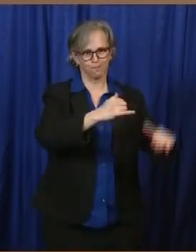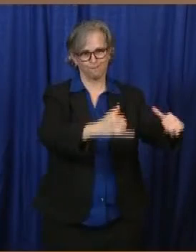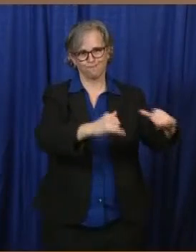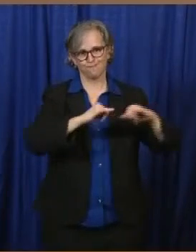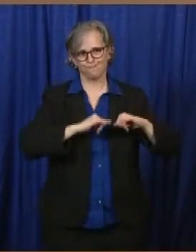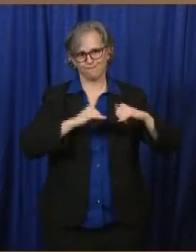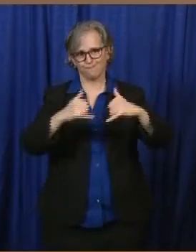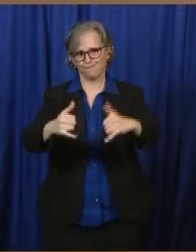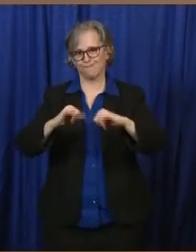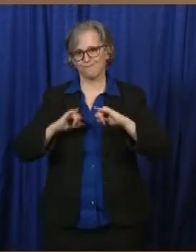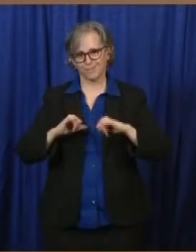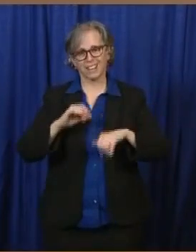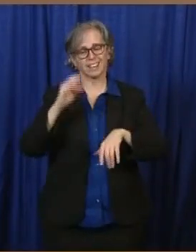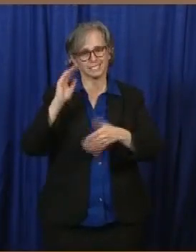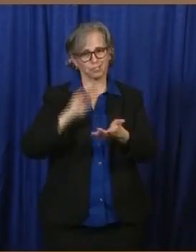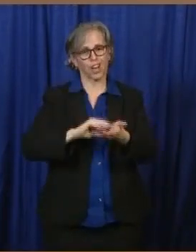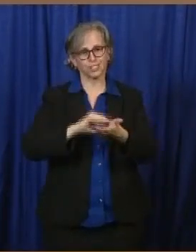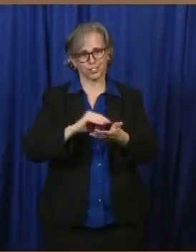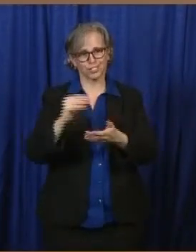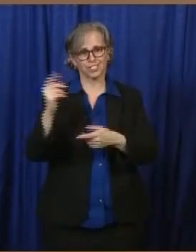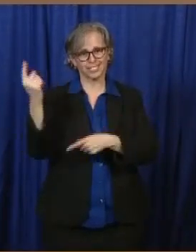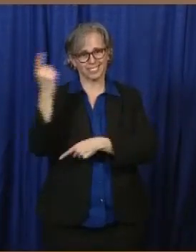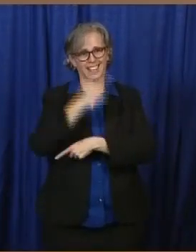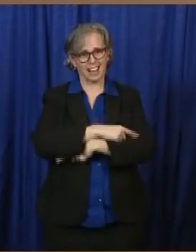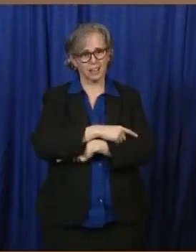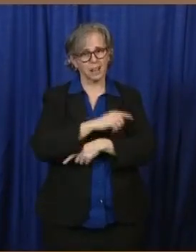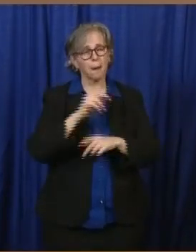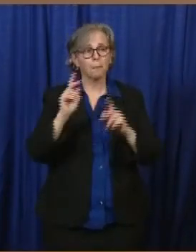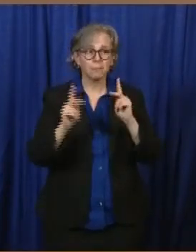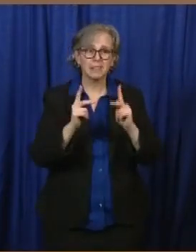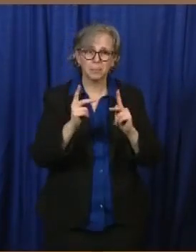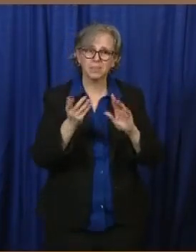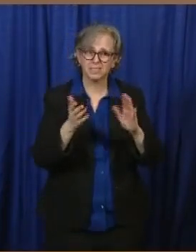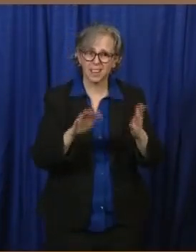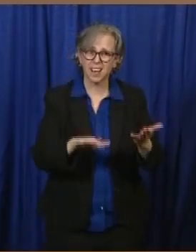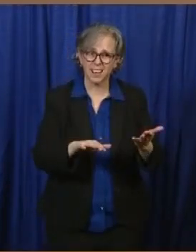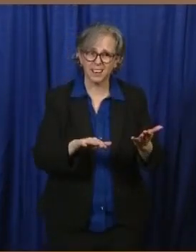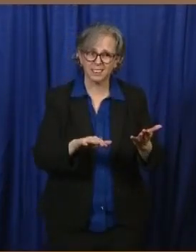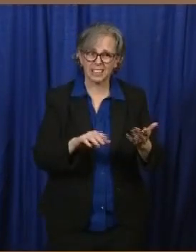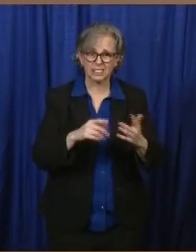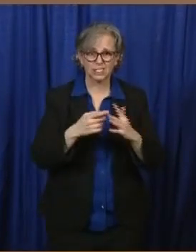BUT THIS WHITE COAT REPRESENTS ALL OF YOU. IT IS DOCTORS DAY